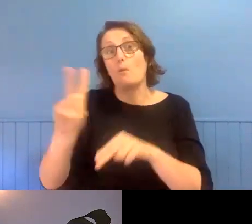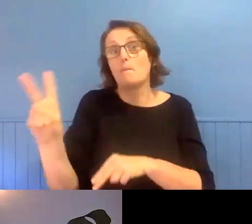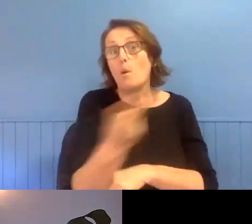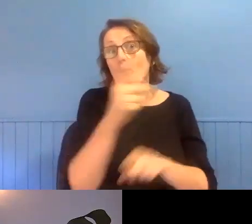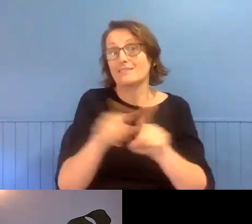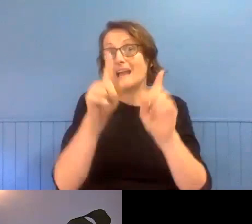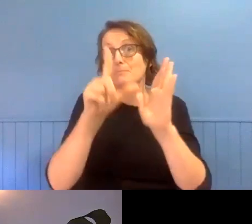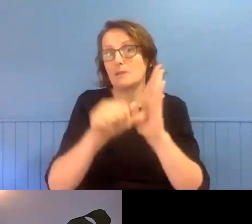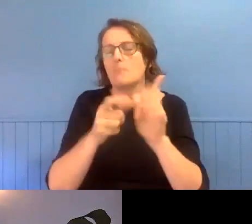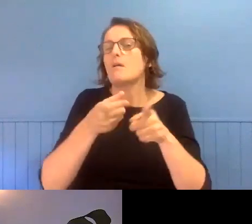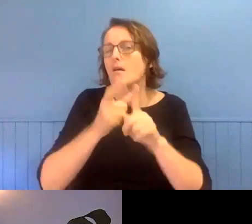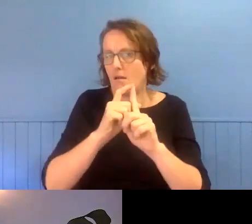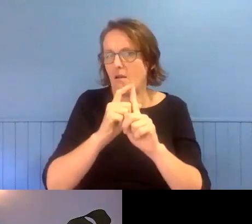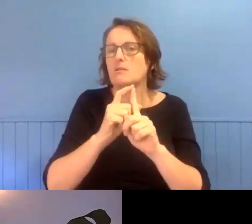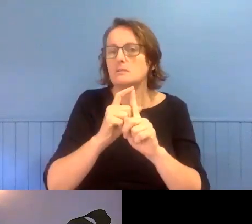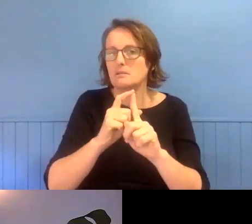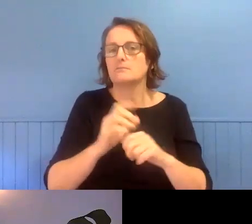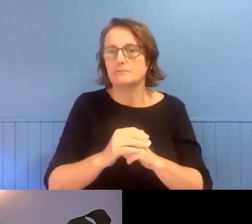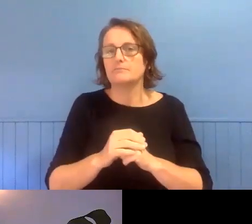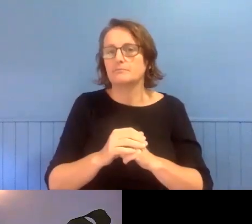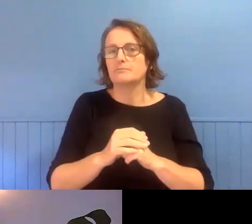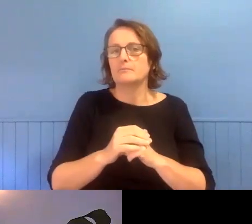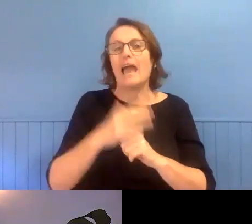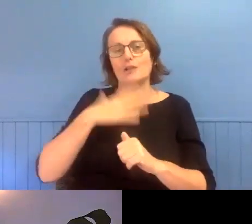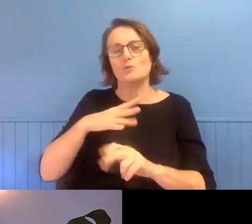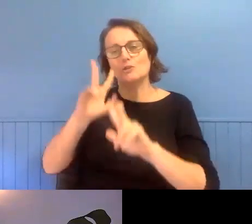certainly looking after your existing loyal follower base might